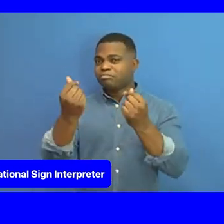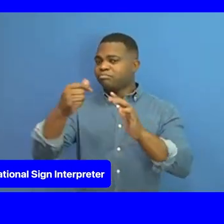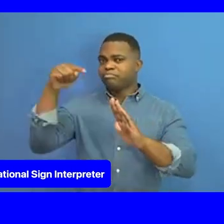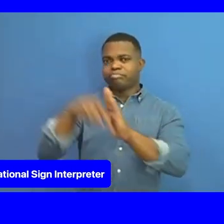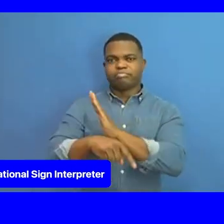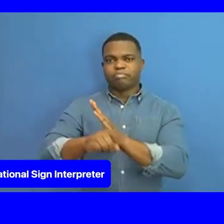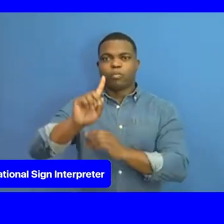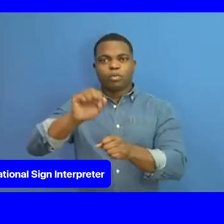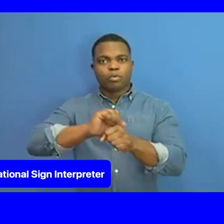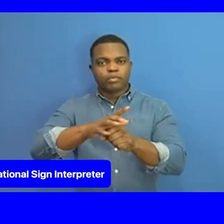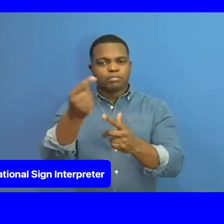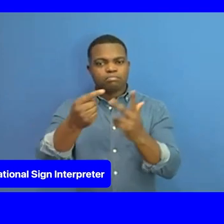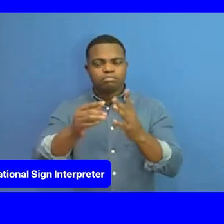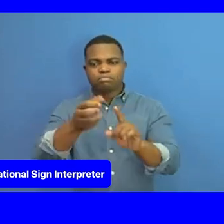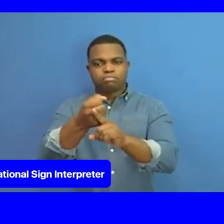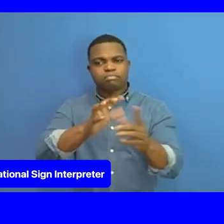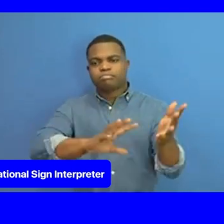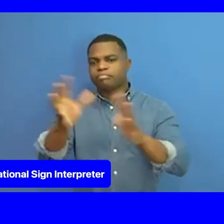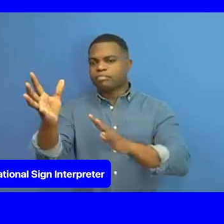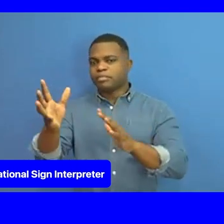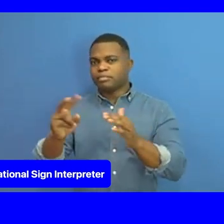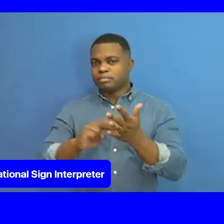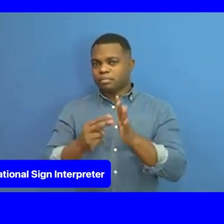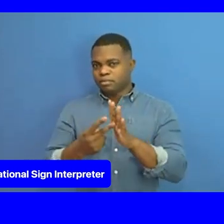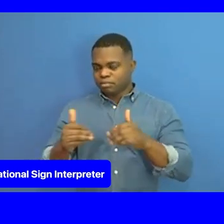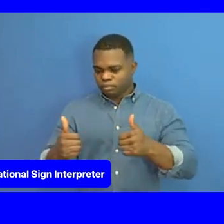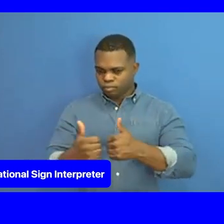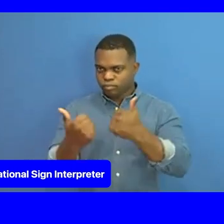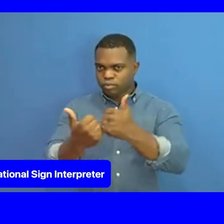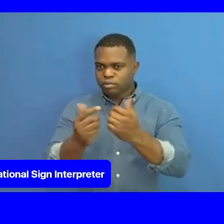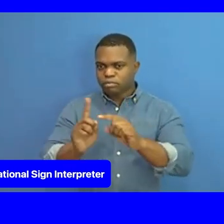this community came together, supported by Creative Europe